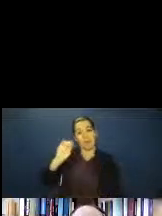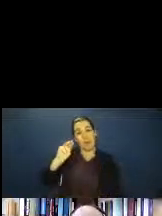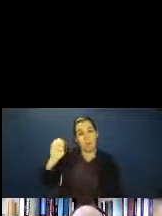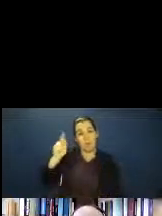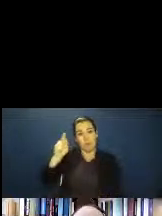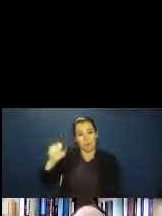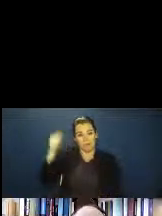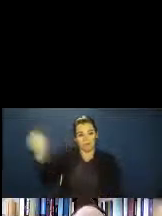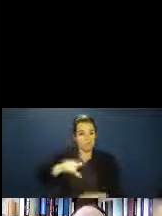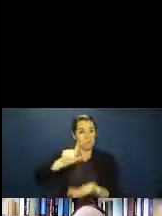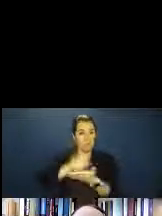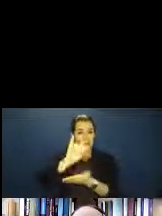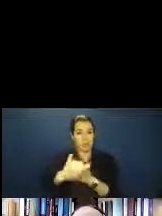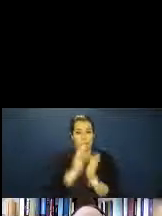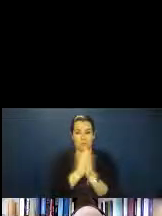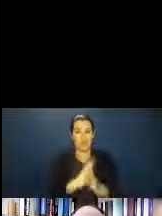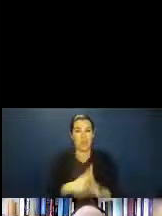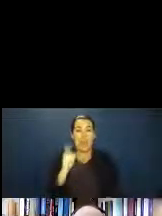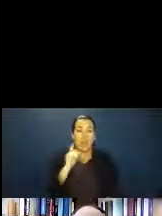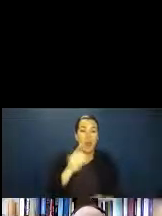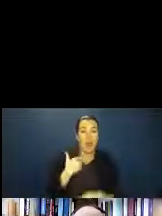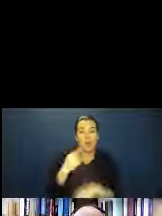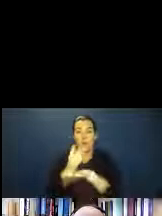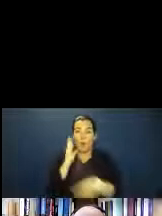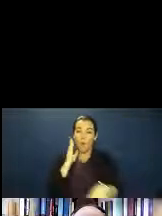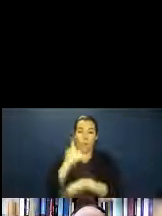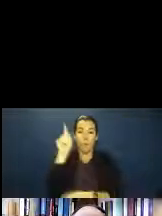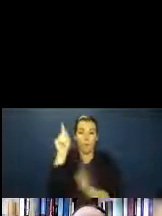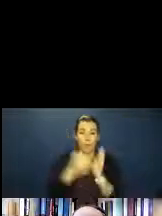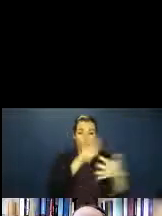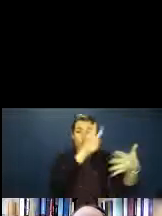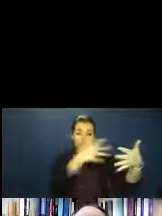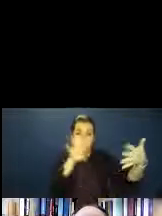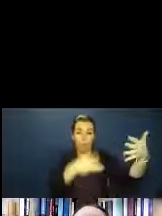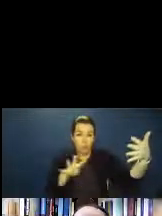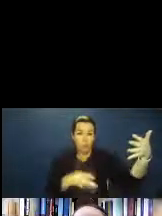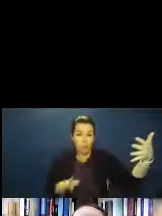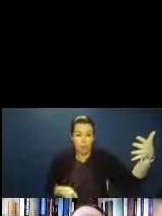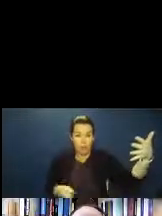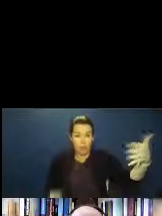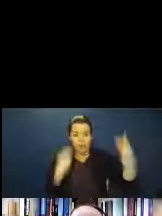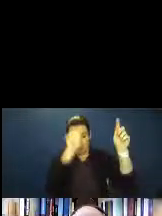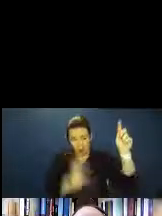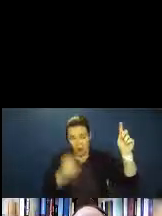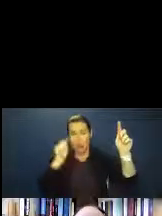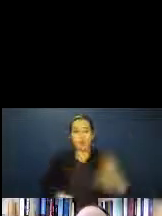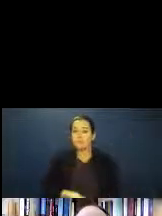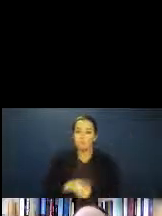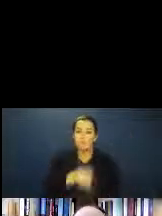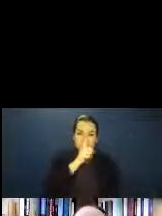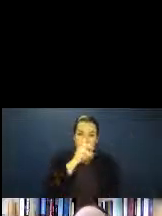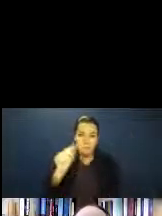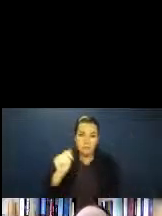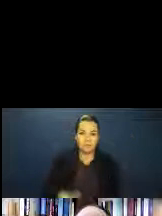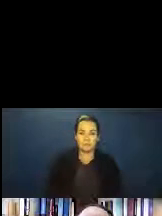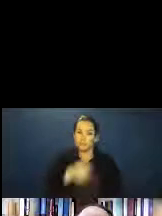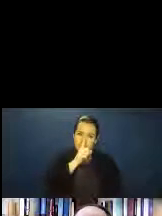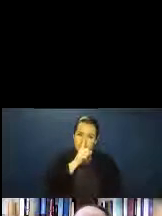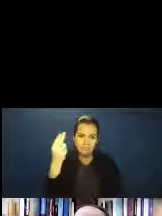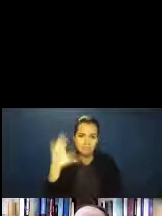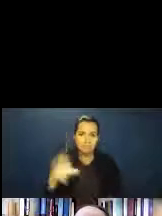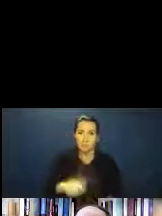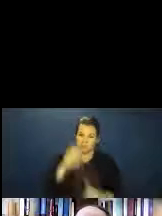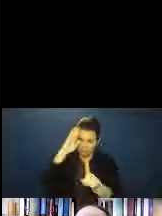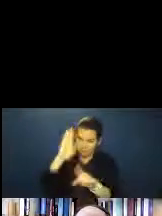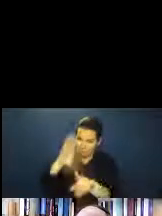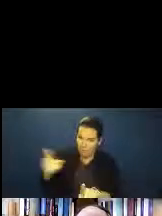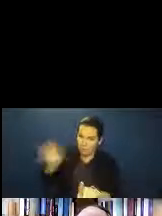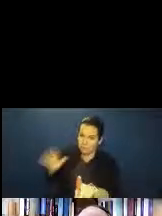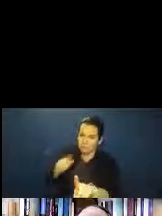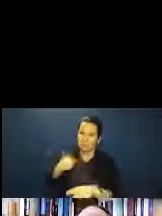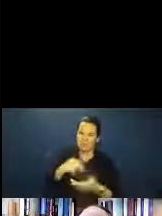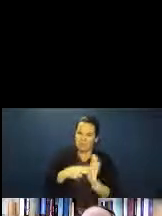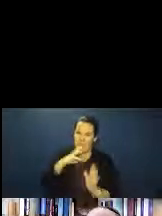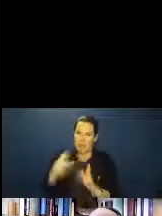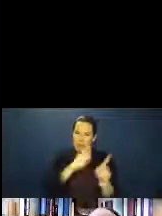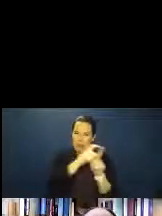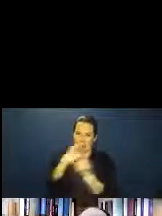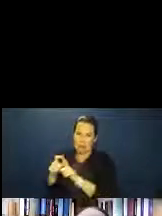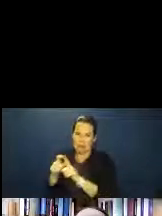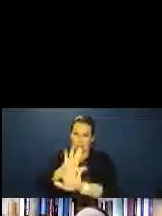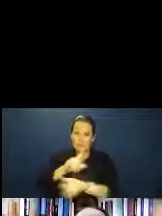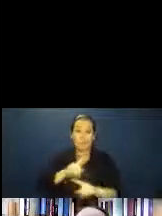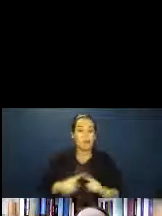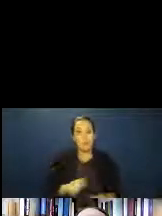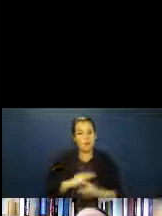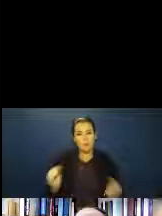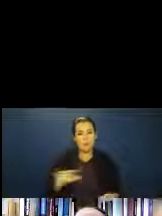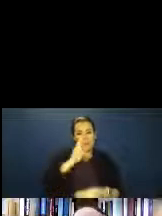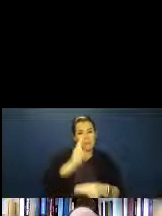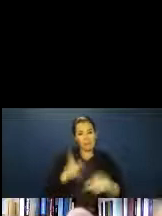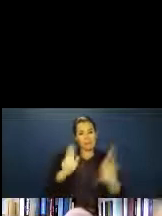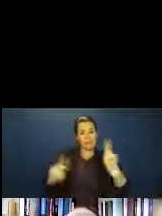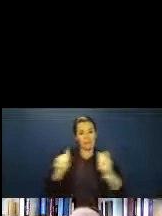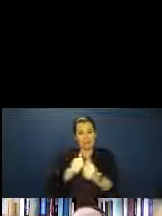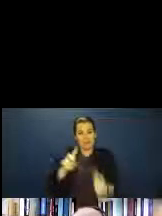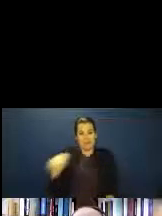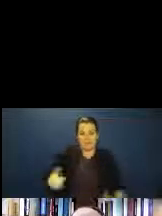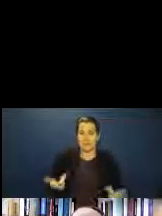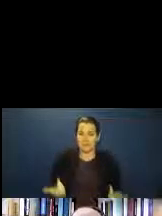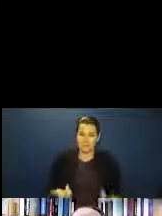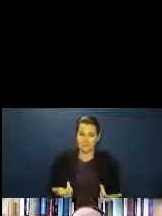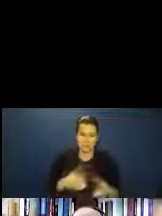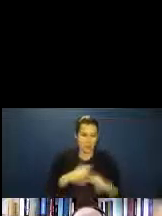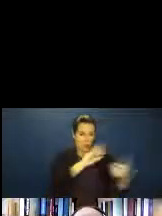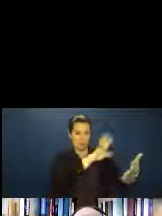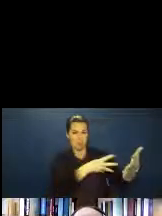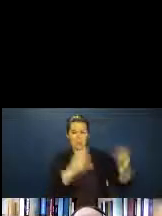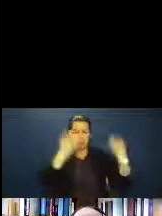back when I was at Cornell, there was really only, there was no annual source of statistics. There was something called the annual statistical abstract of the United States. And the statistical abstract was this big book that sat behind reference librarians. It was discontinued.